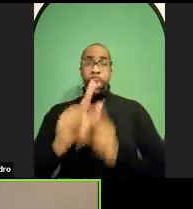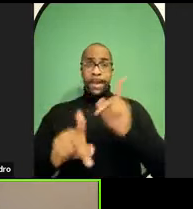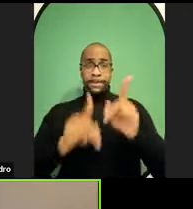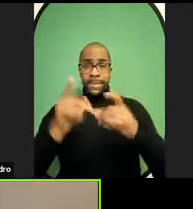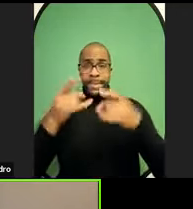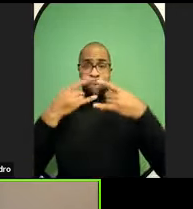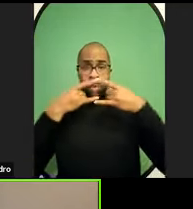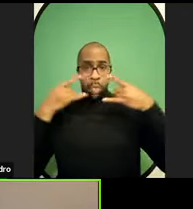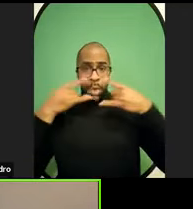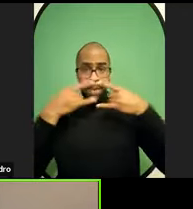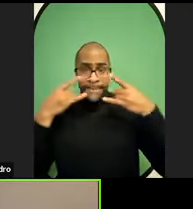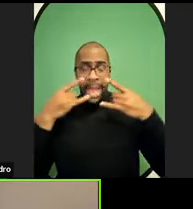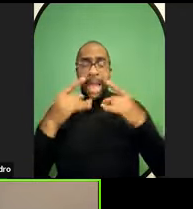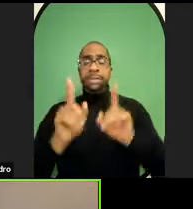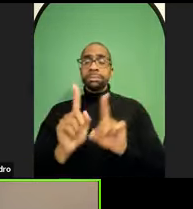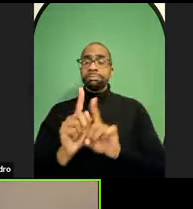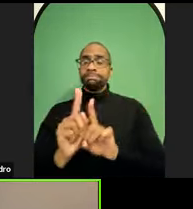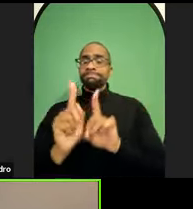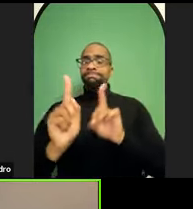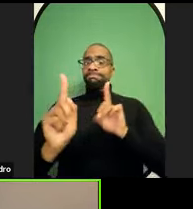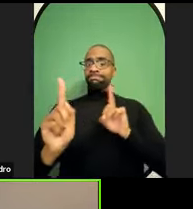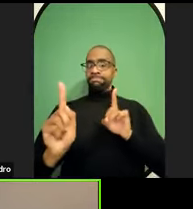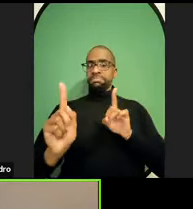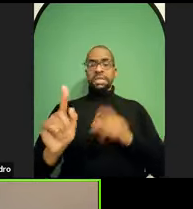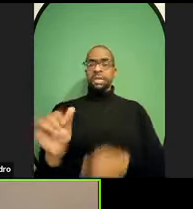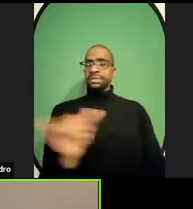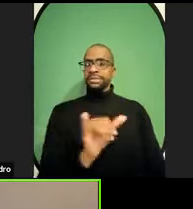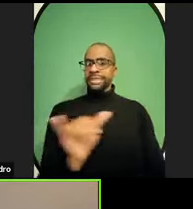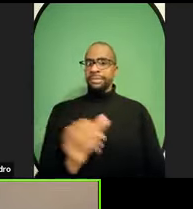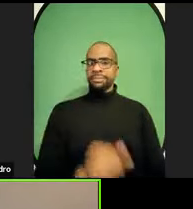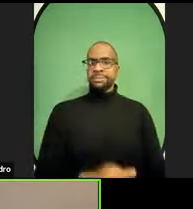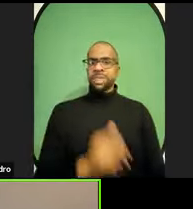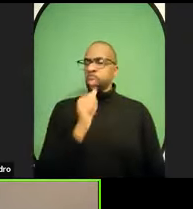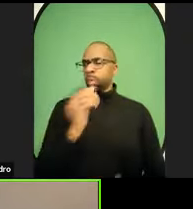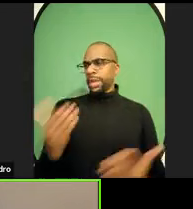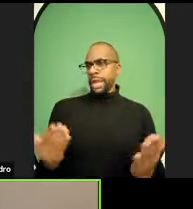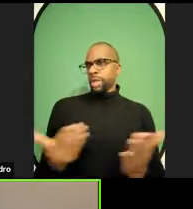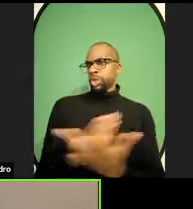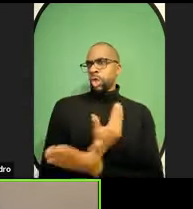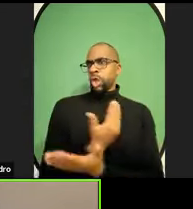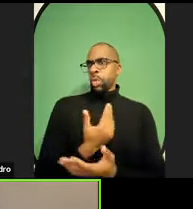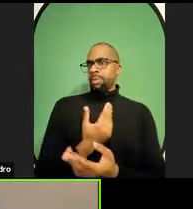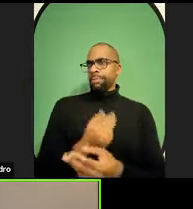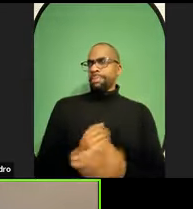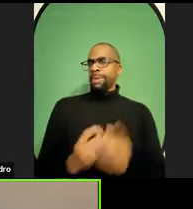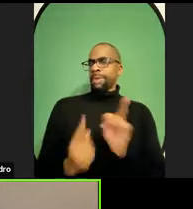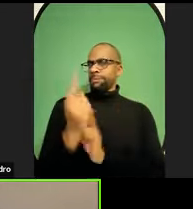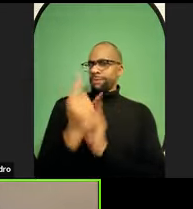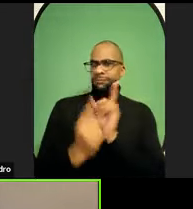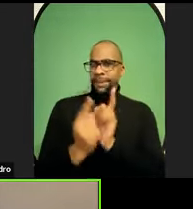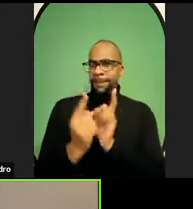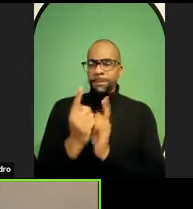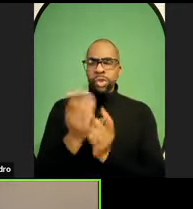special special education Career Services so folks will be mast Services so folks will be mast. The distancing will be the same. We were not new to We were not new to providing in